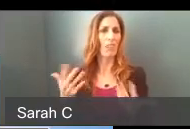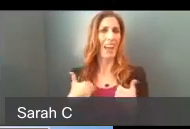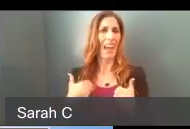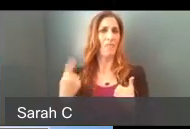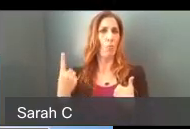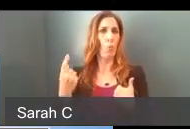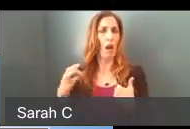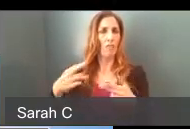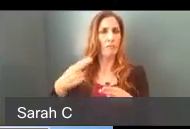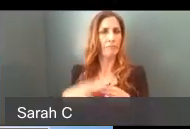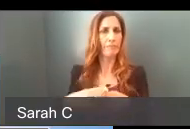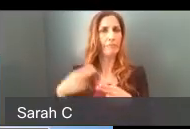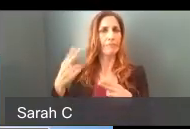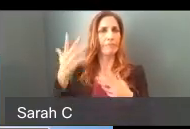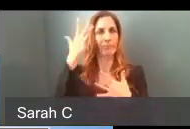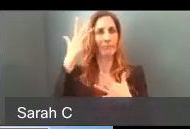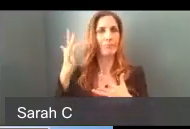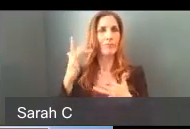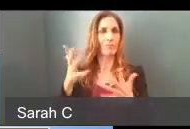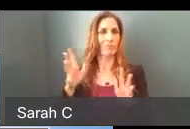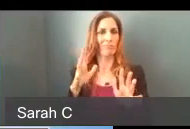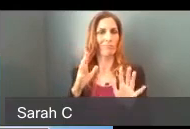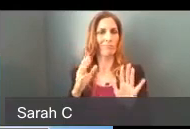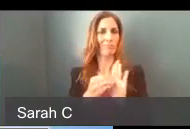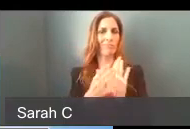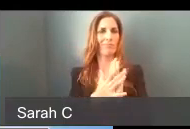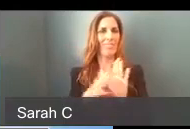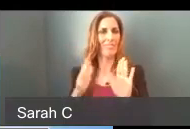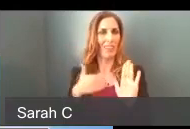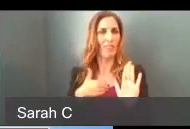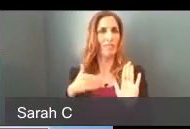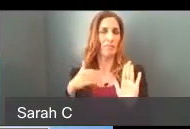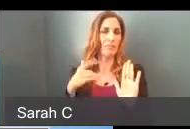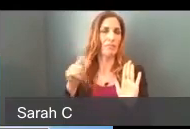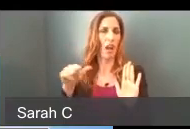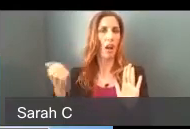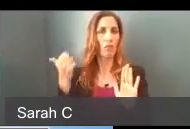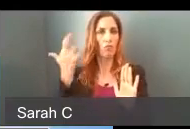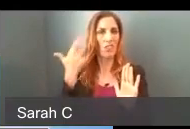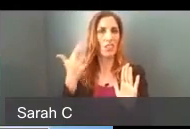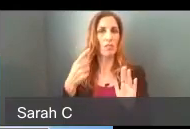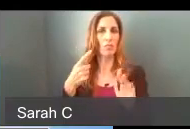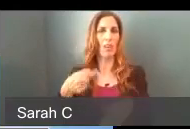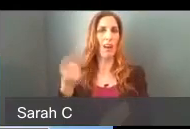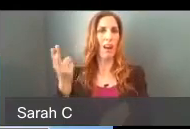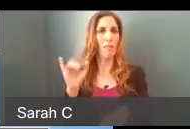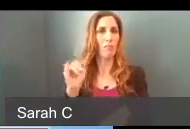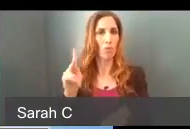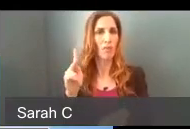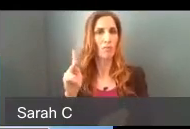conditions that put them at particularly high risk from COVID-19. We still have somewhere between